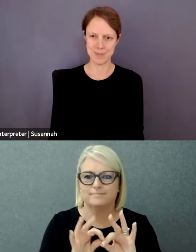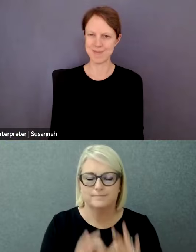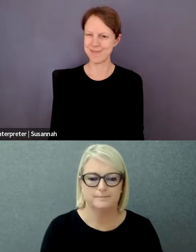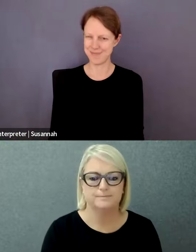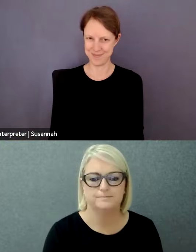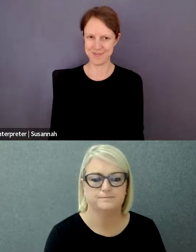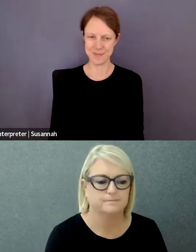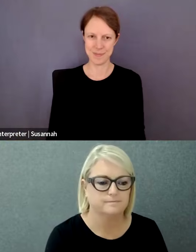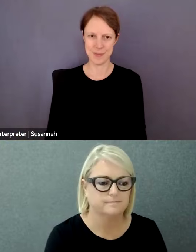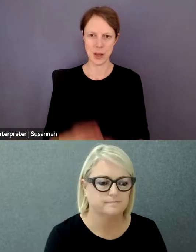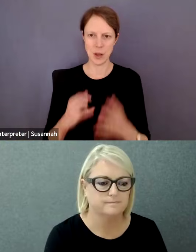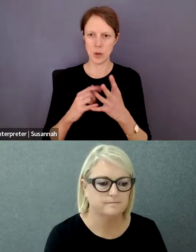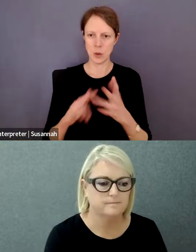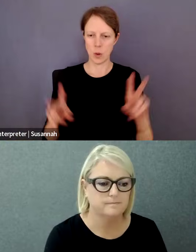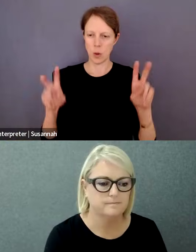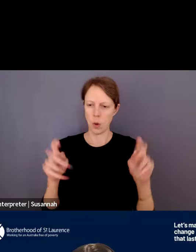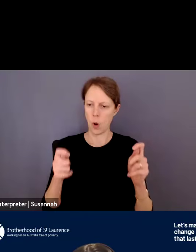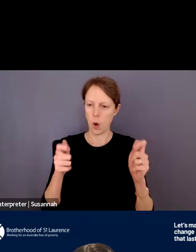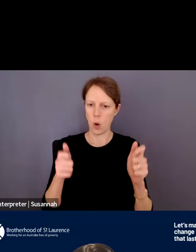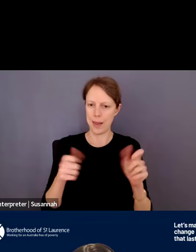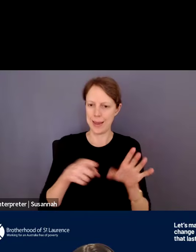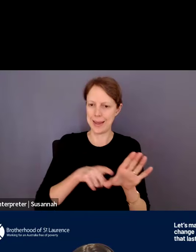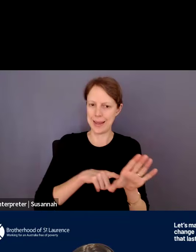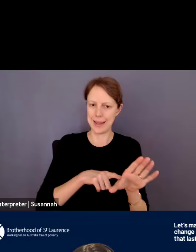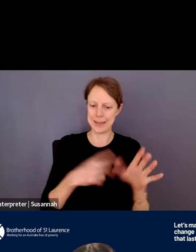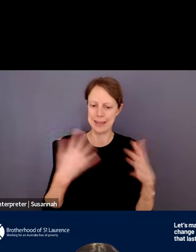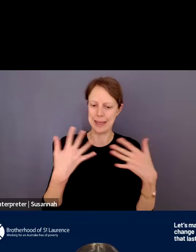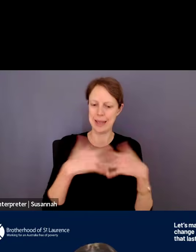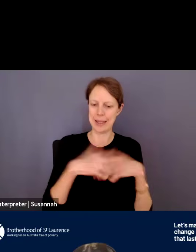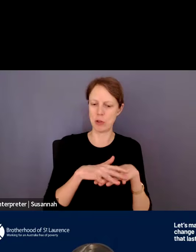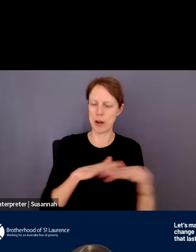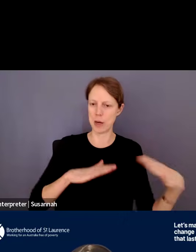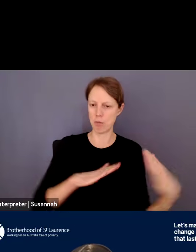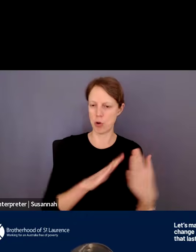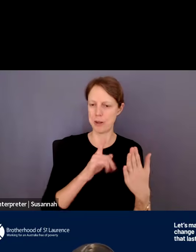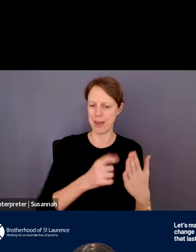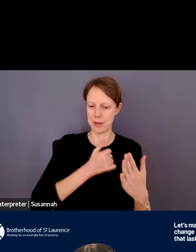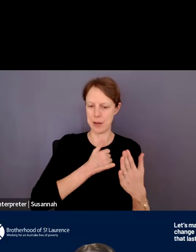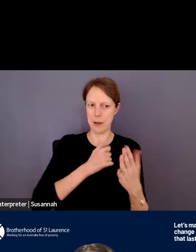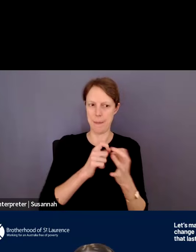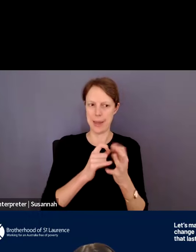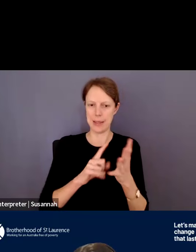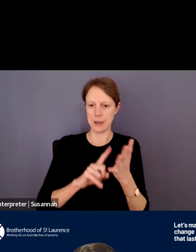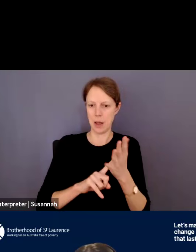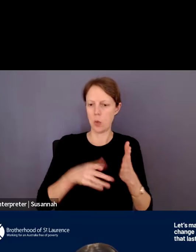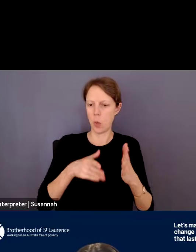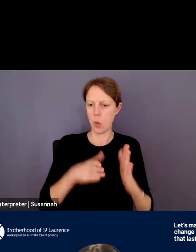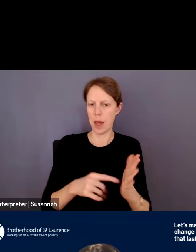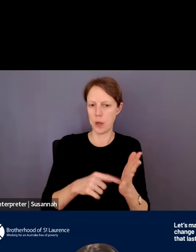early years integrated approach is BSL's way of working across services, not just alongside them,